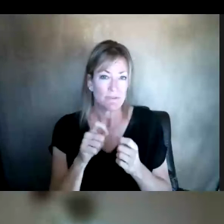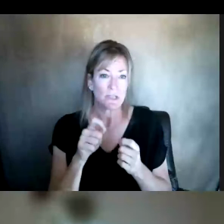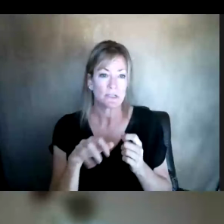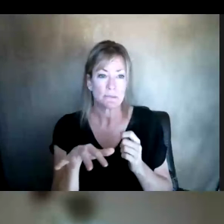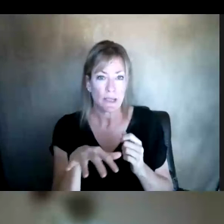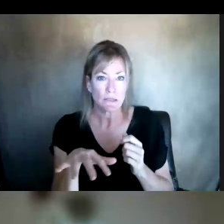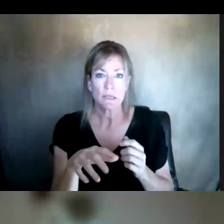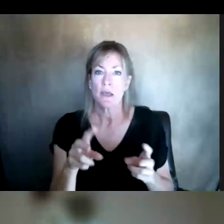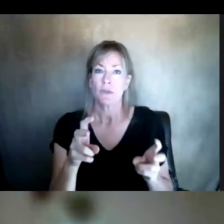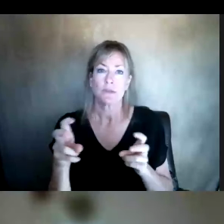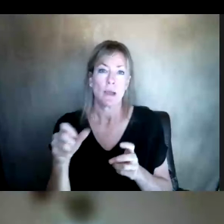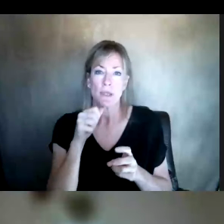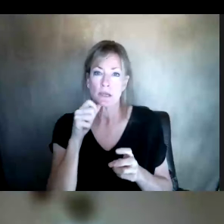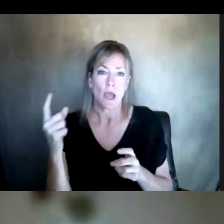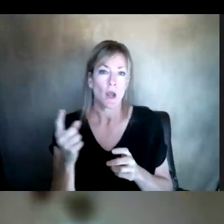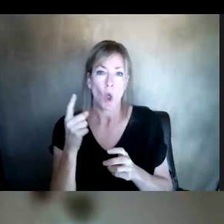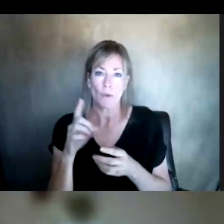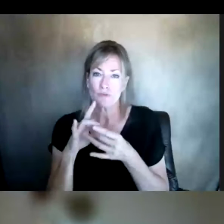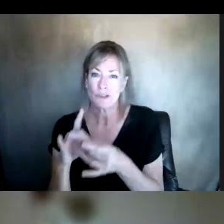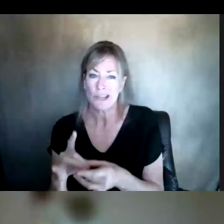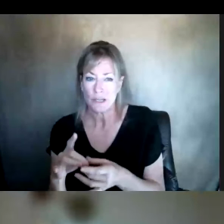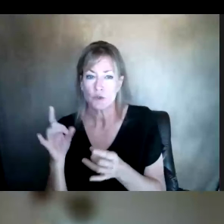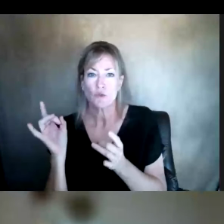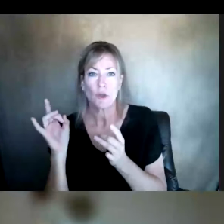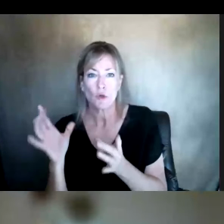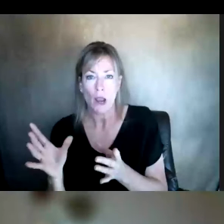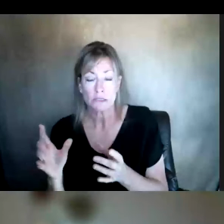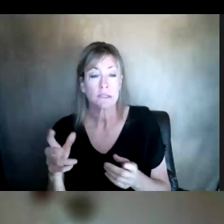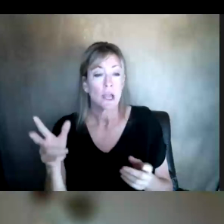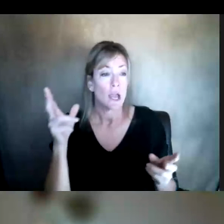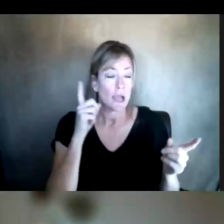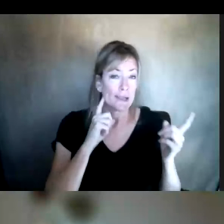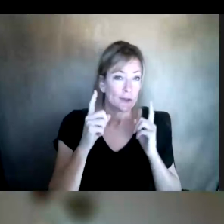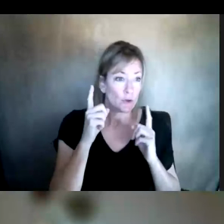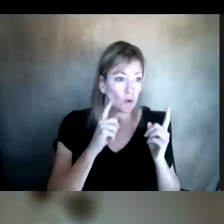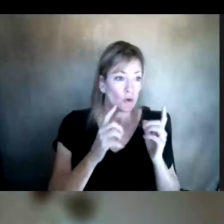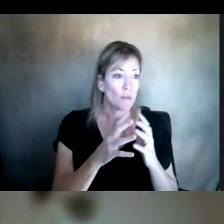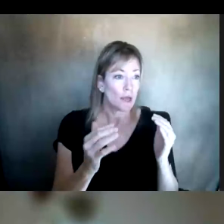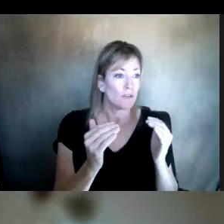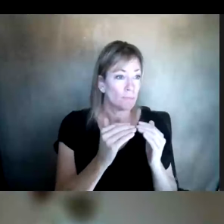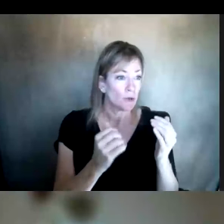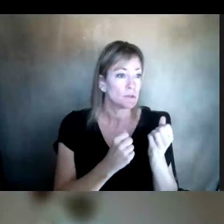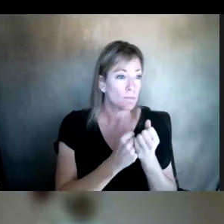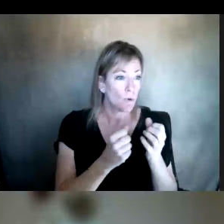ALWAYS COME INTO THE CRISIS SPACE. I HEAR A LOT OF PEER SUPPORT EXPANSE EFFORTS HAPPENING, BUT